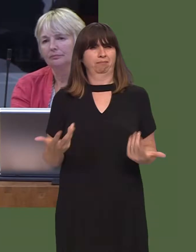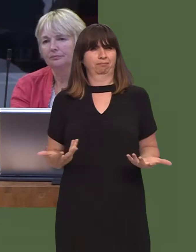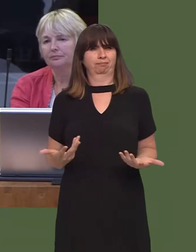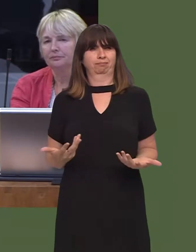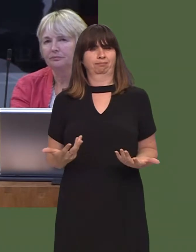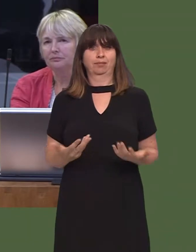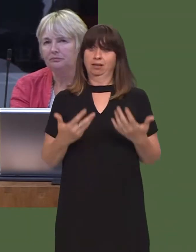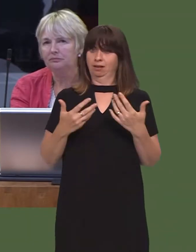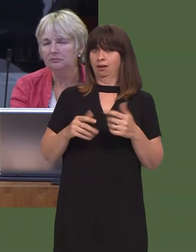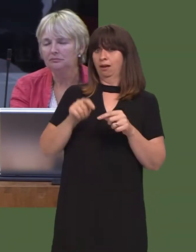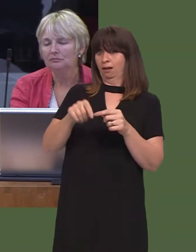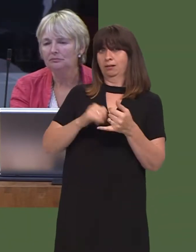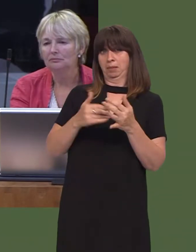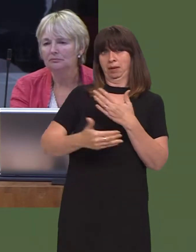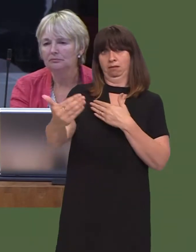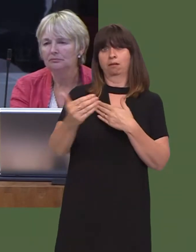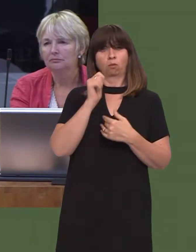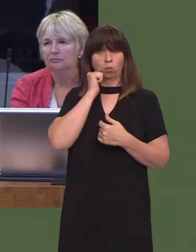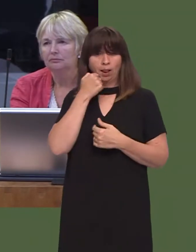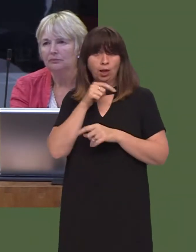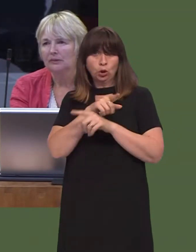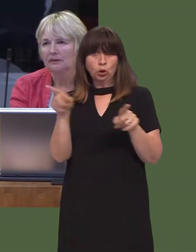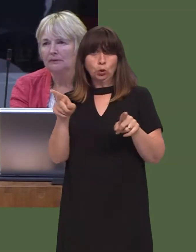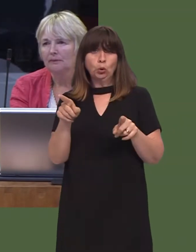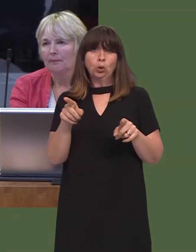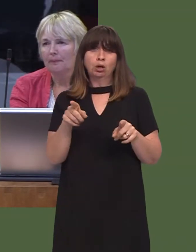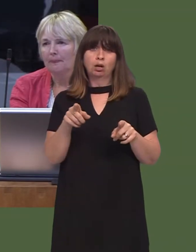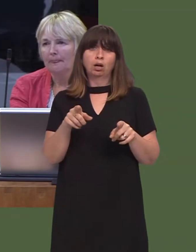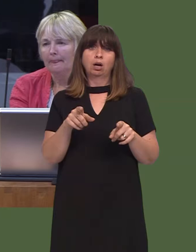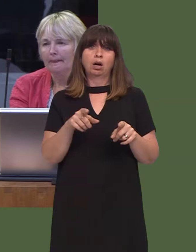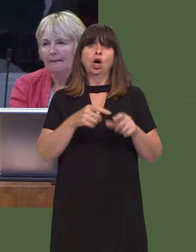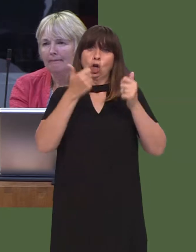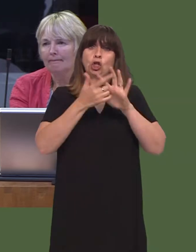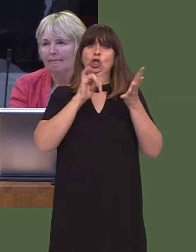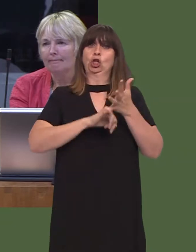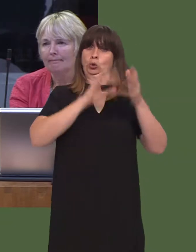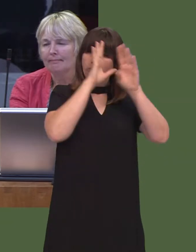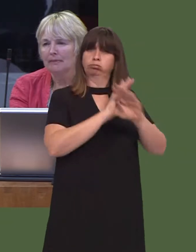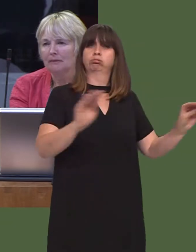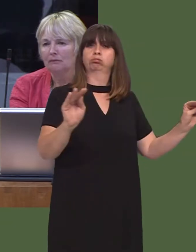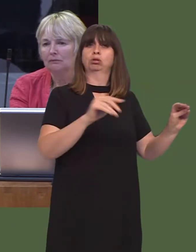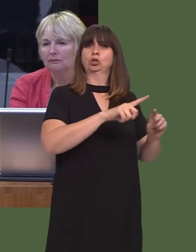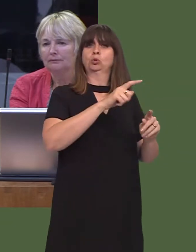of this Assembly term, will you now give those students some well-deserved good news and